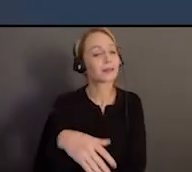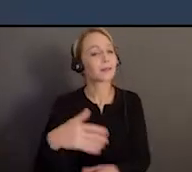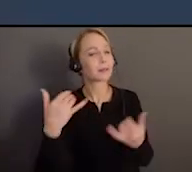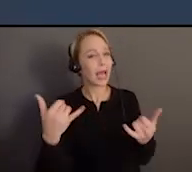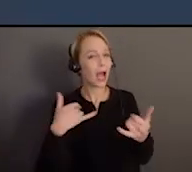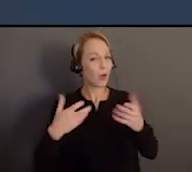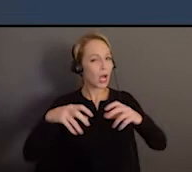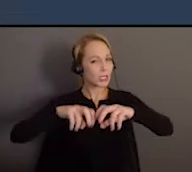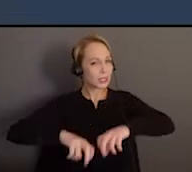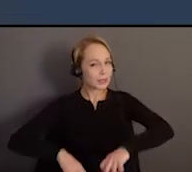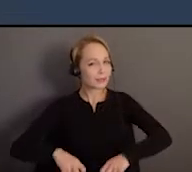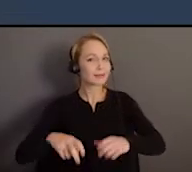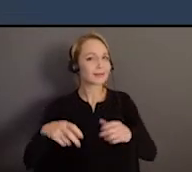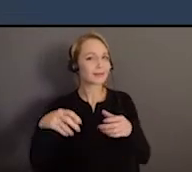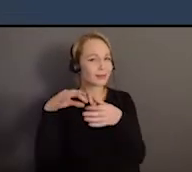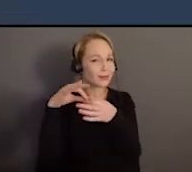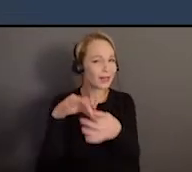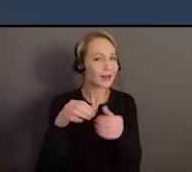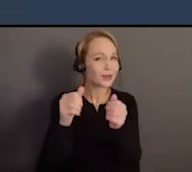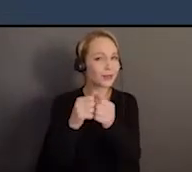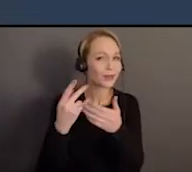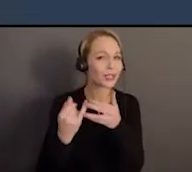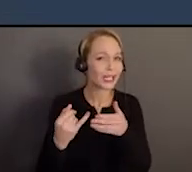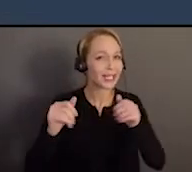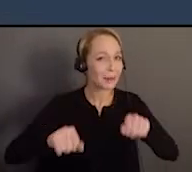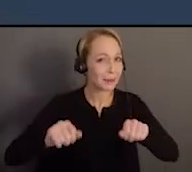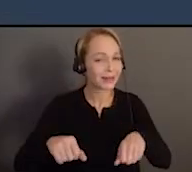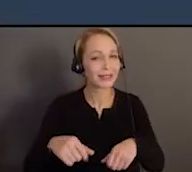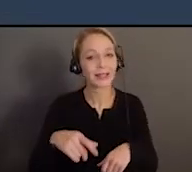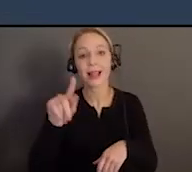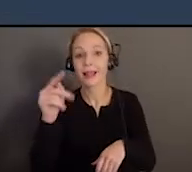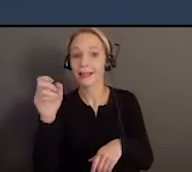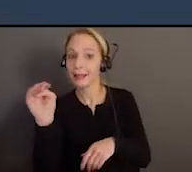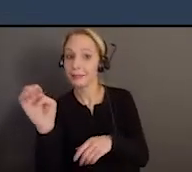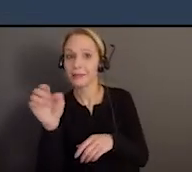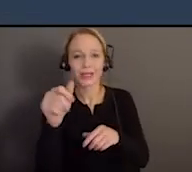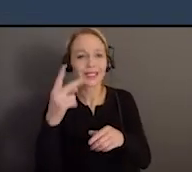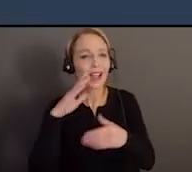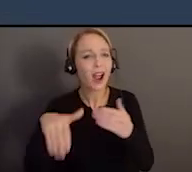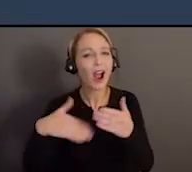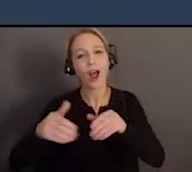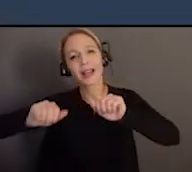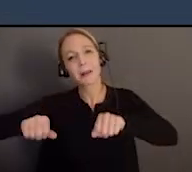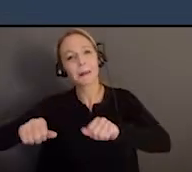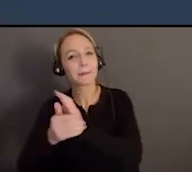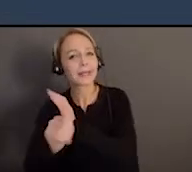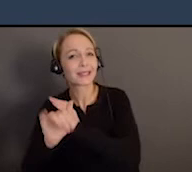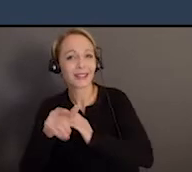UNIT. ON THE THEME SIDE YOU WILL FIND ALL THE CAPABILITIES ARE FAMILIAR WITH.